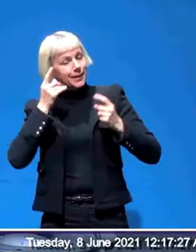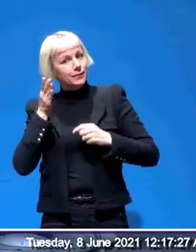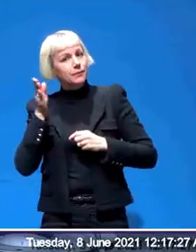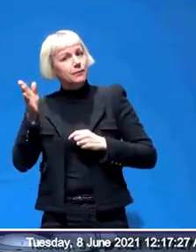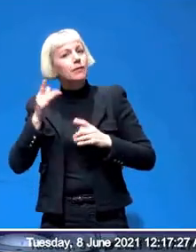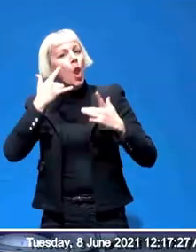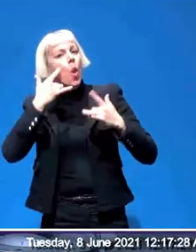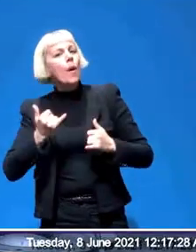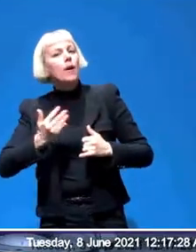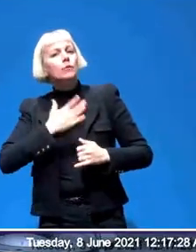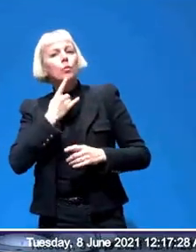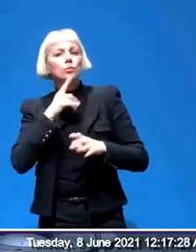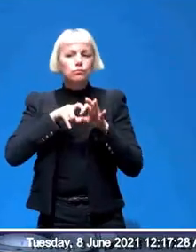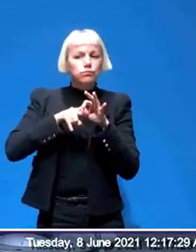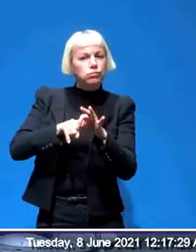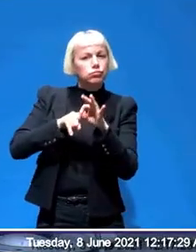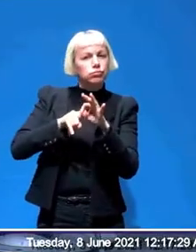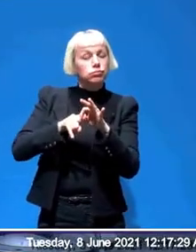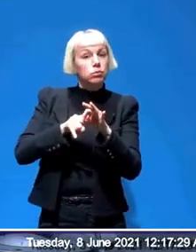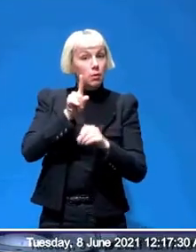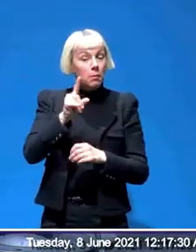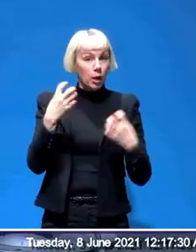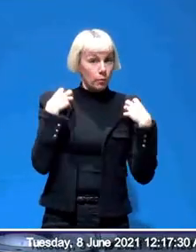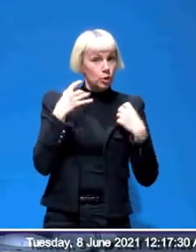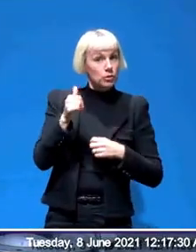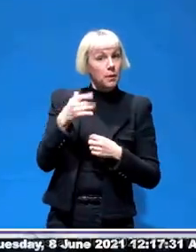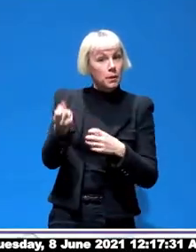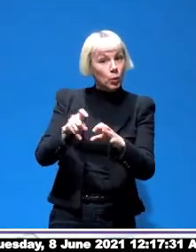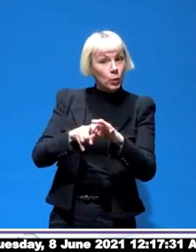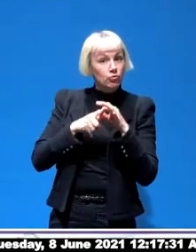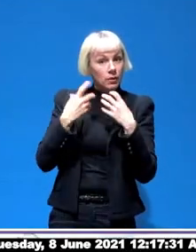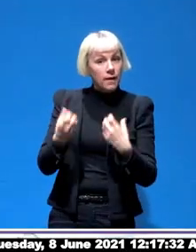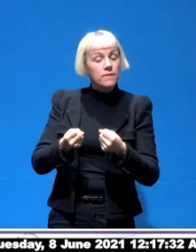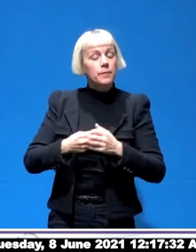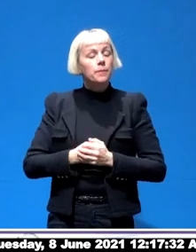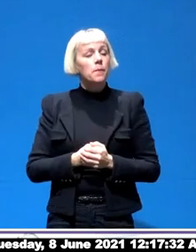So the Commissioners may have some questions. Yes. Thank you very much.